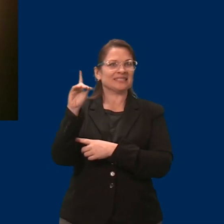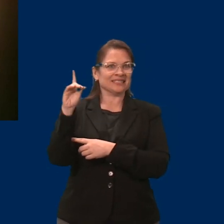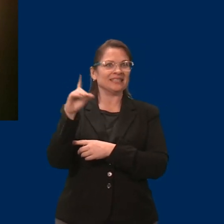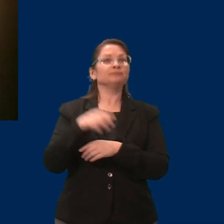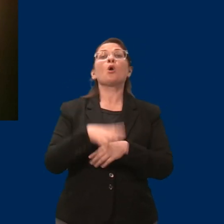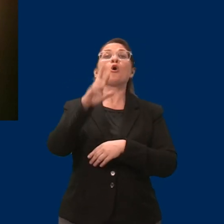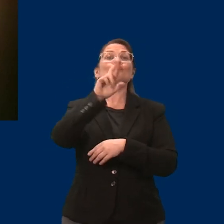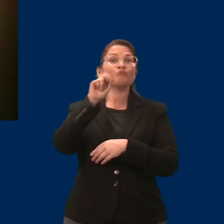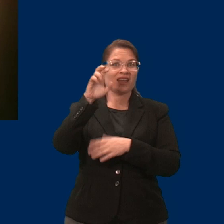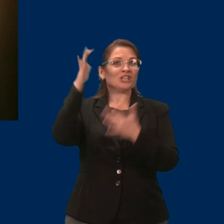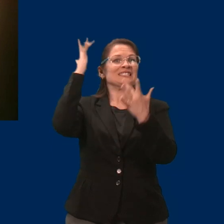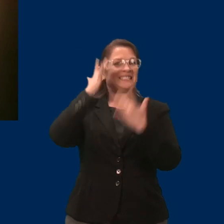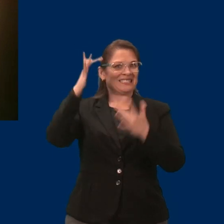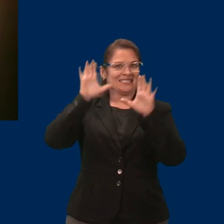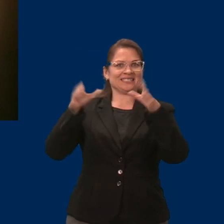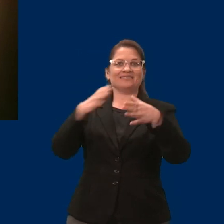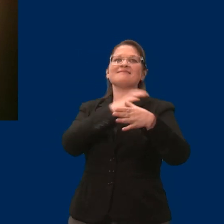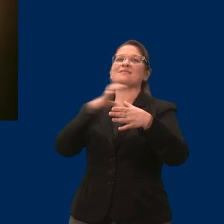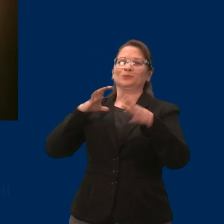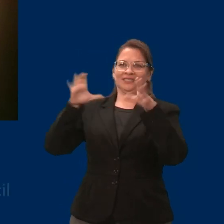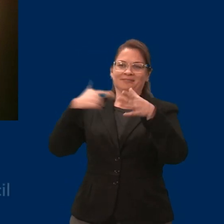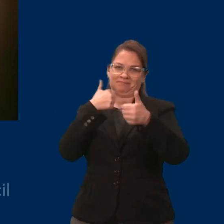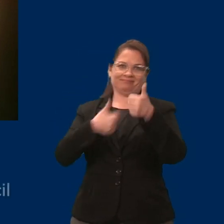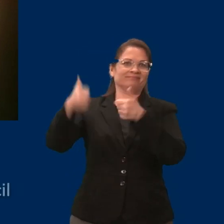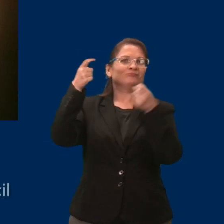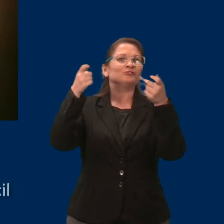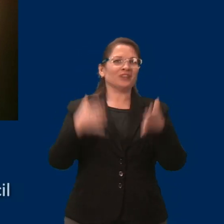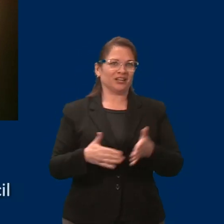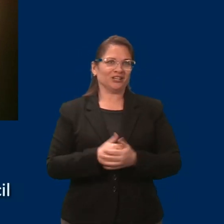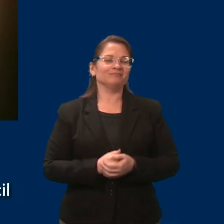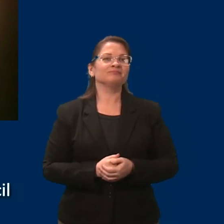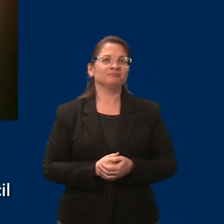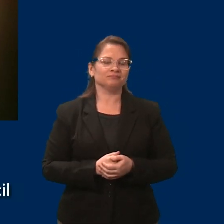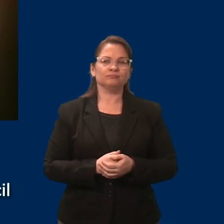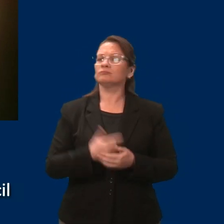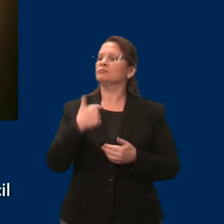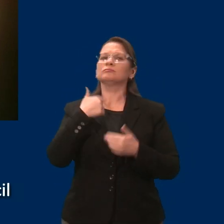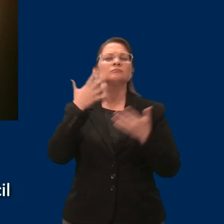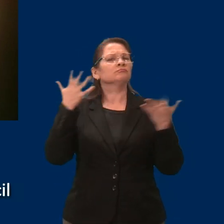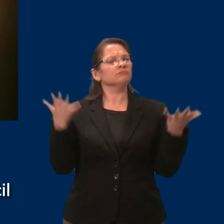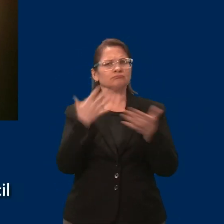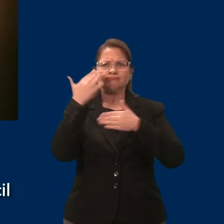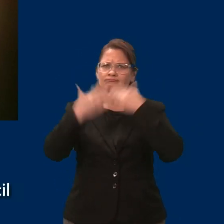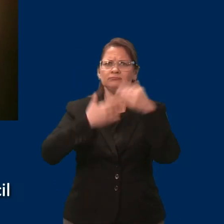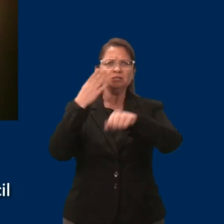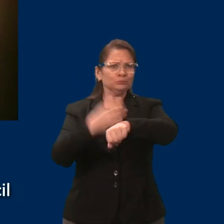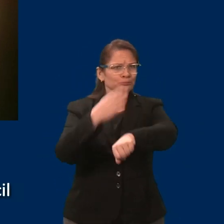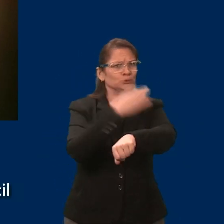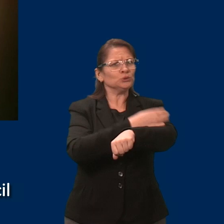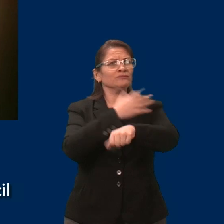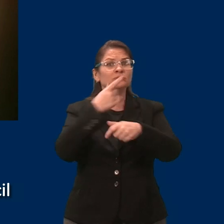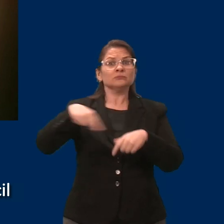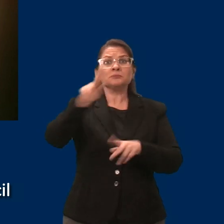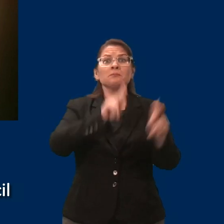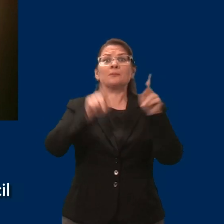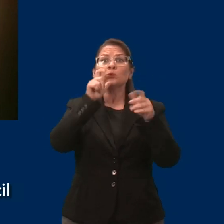Our mission is to improve care for the 1 in 10 Minnesotans that are living with a rare disease. I'm a white woman with brown hair and glasses.